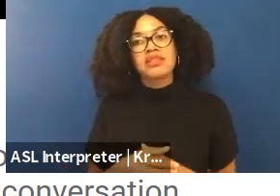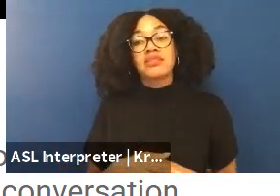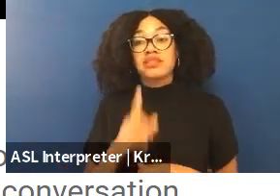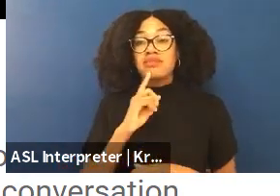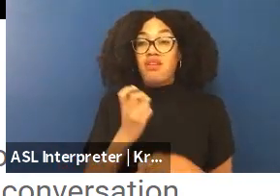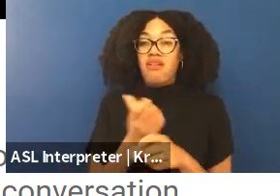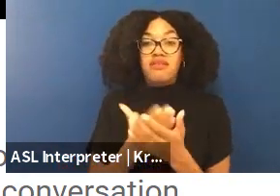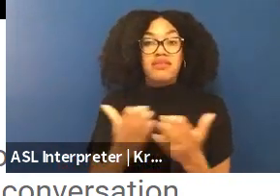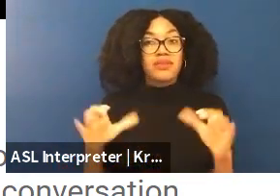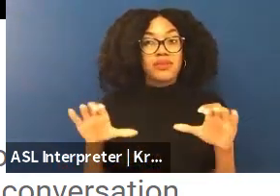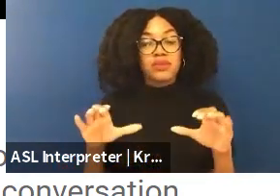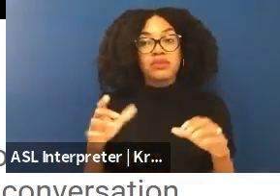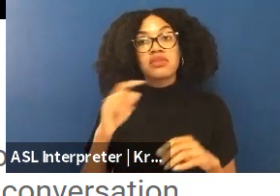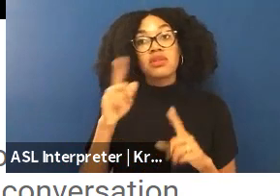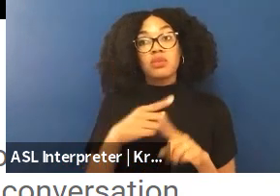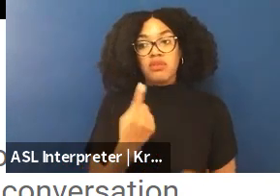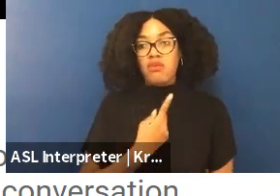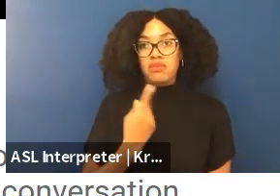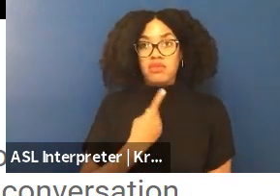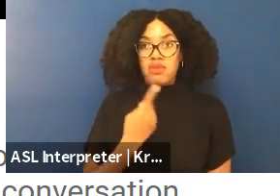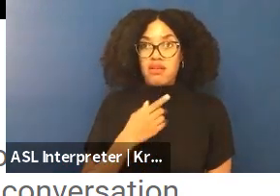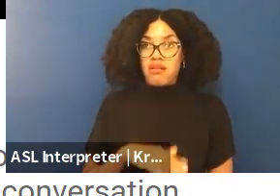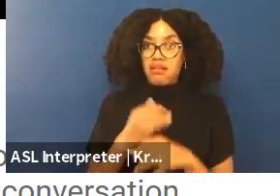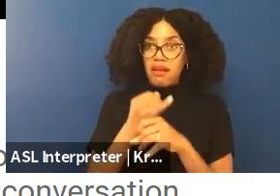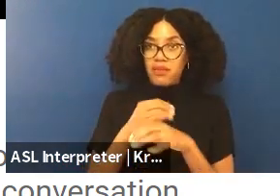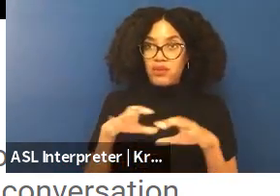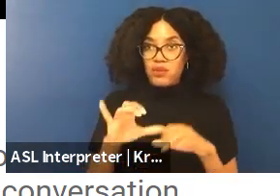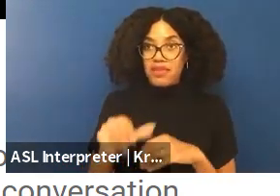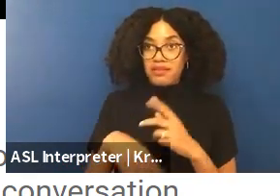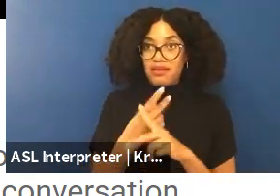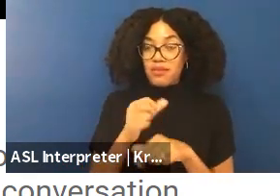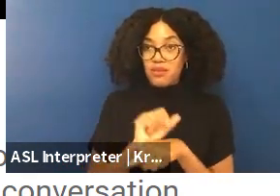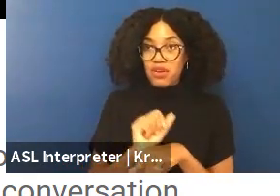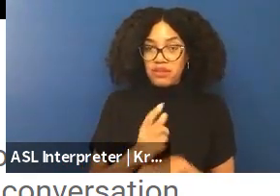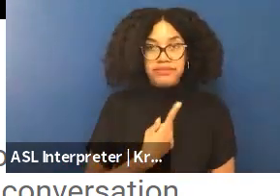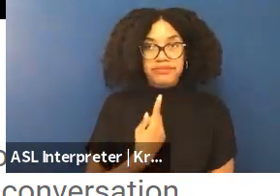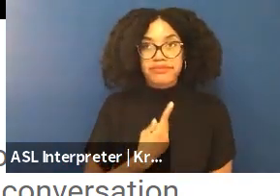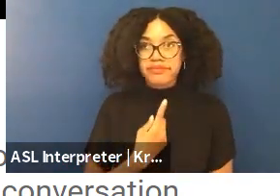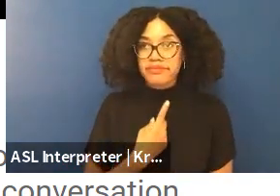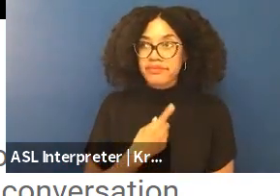is-- if you're the only person on your campus doing some kind of work, and especially when it's